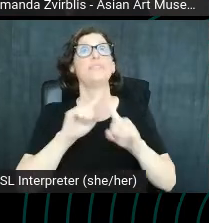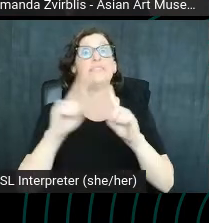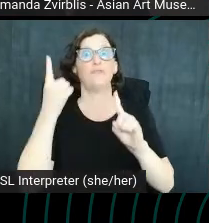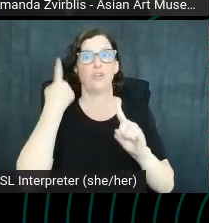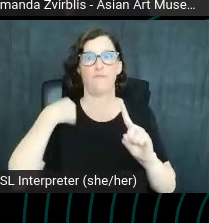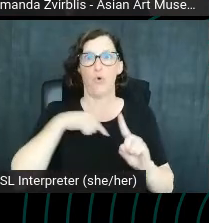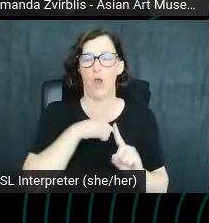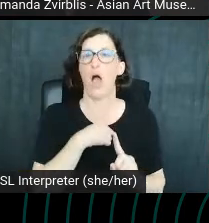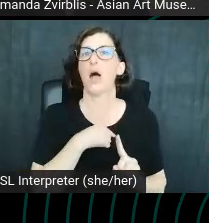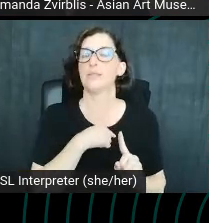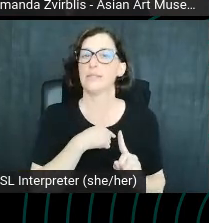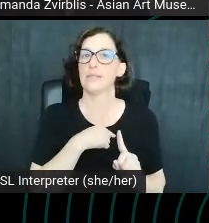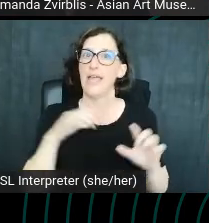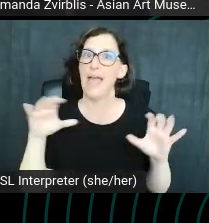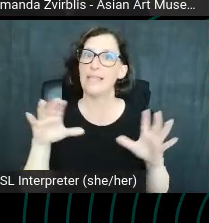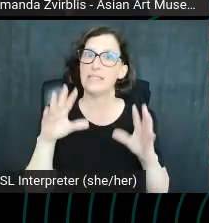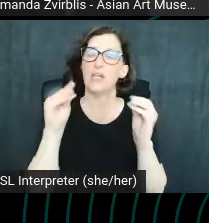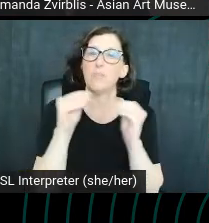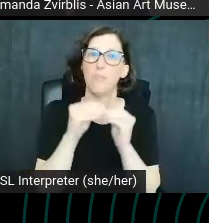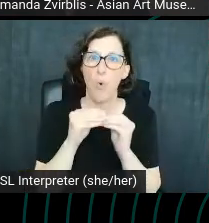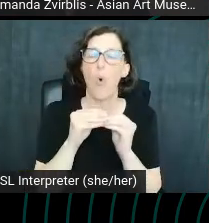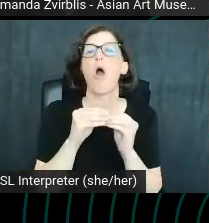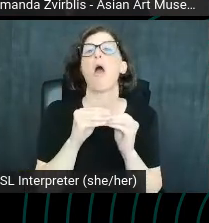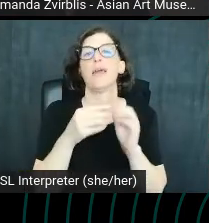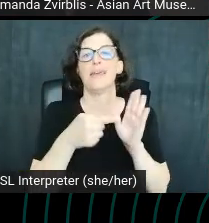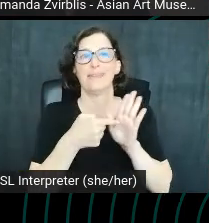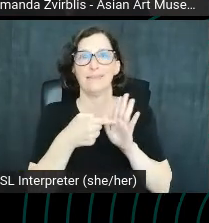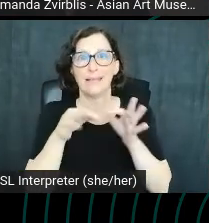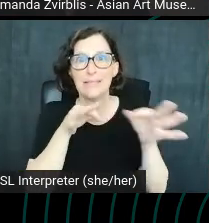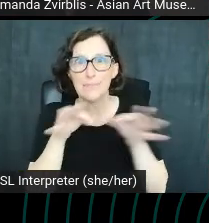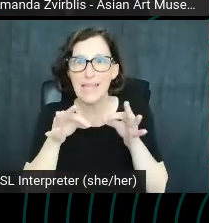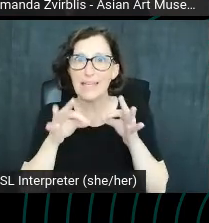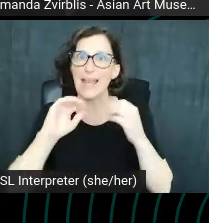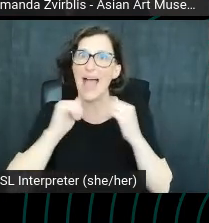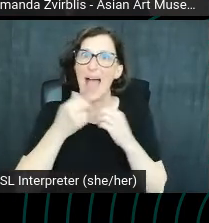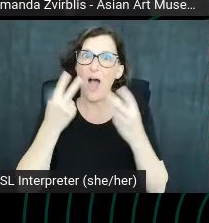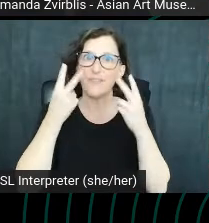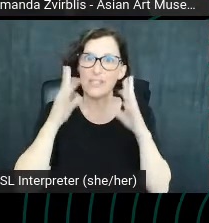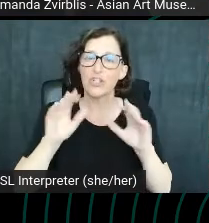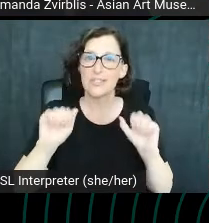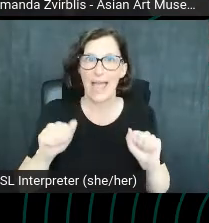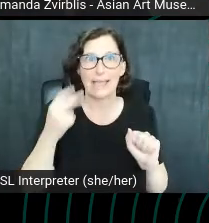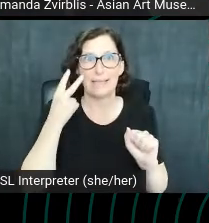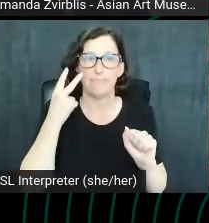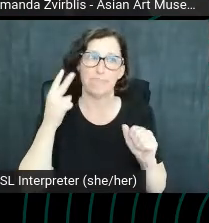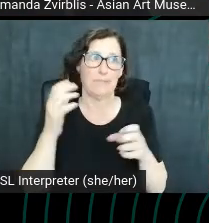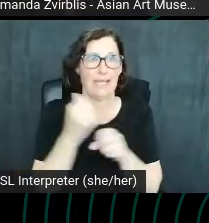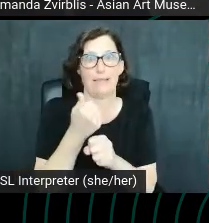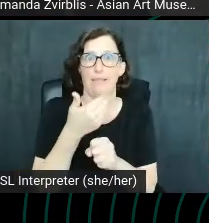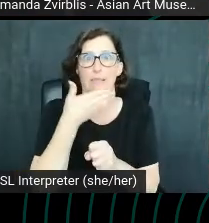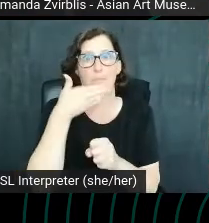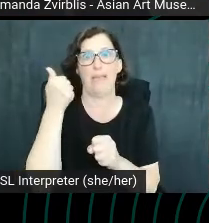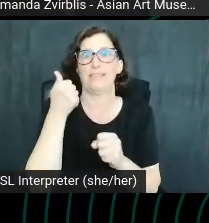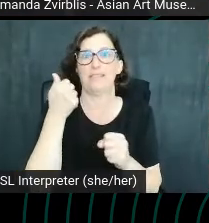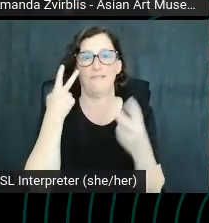and did more explaining to show visitors how they could get the most out of their visit, and I want to show that video to you.